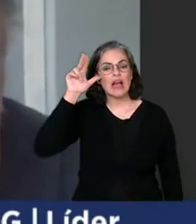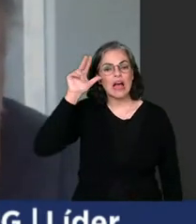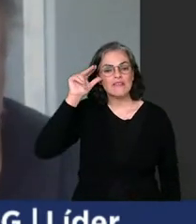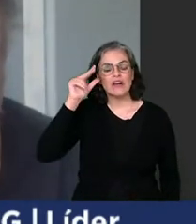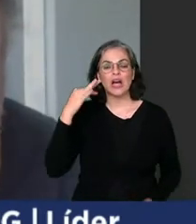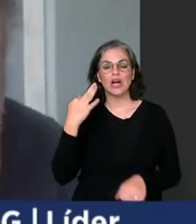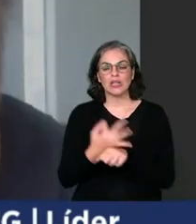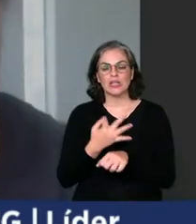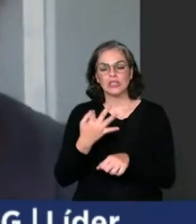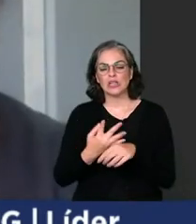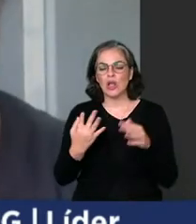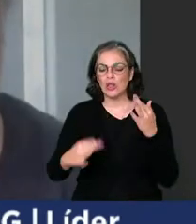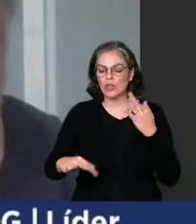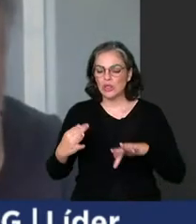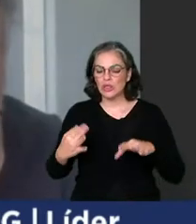INFELIZMENTE VÁRIOS CAVALOS SOFREM CONTUSÕES QUE FAZEM